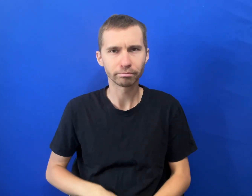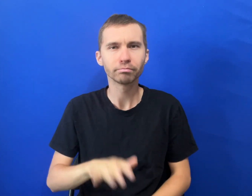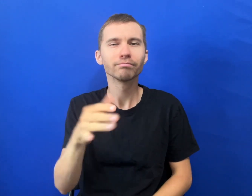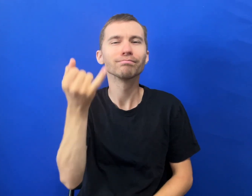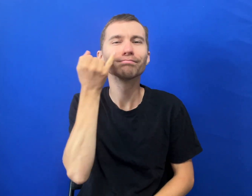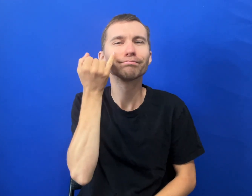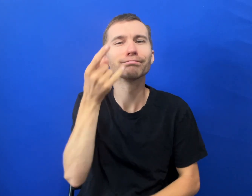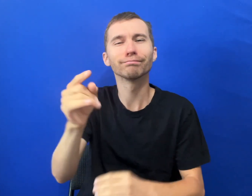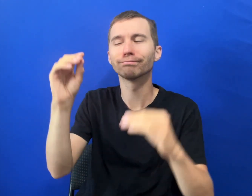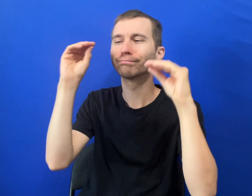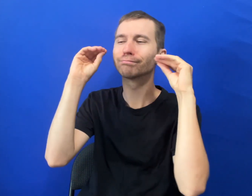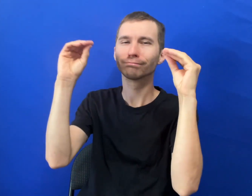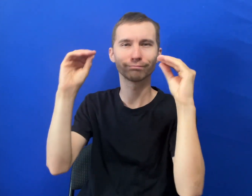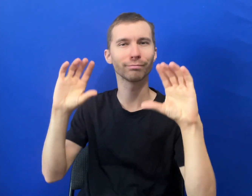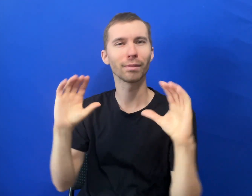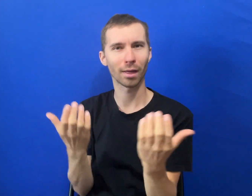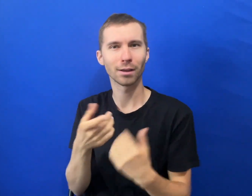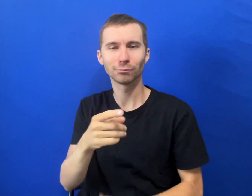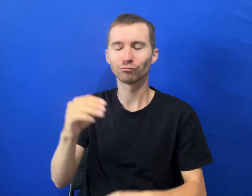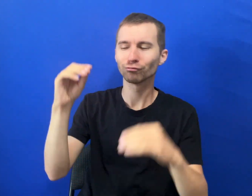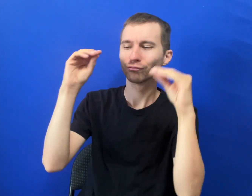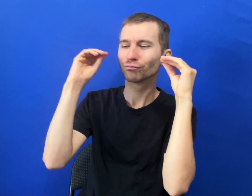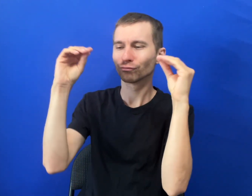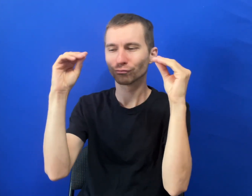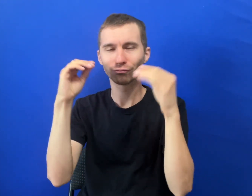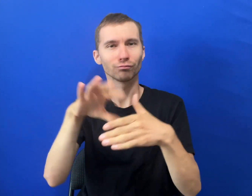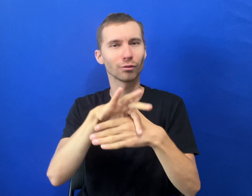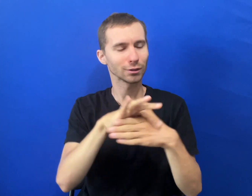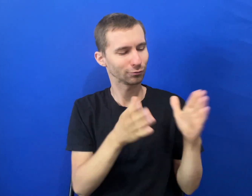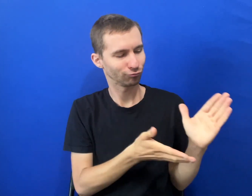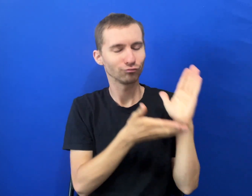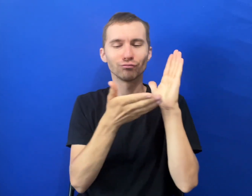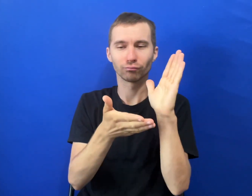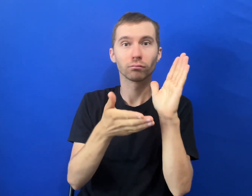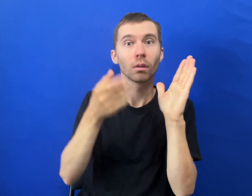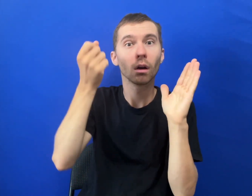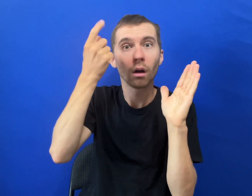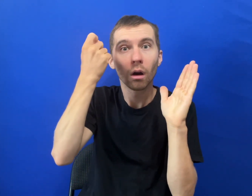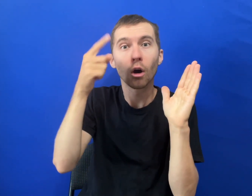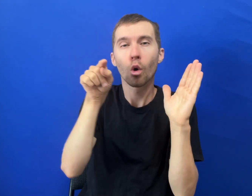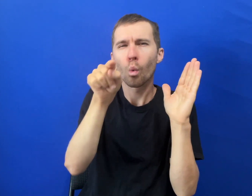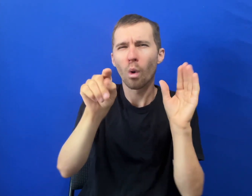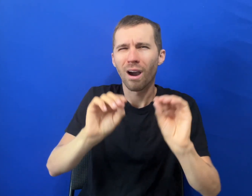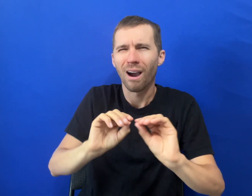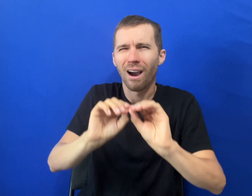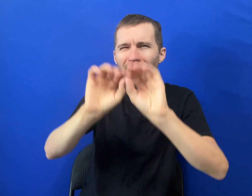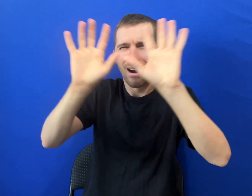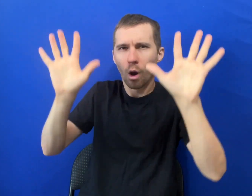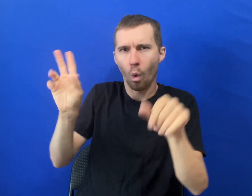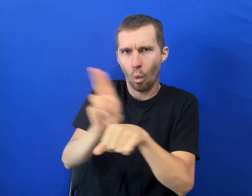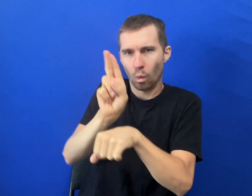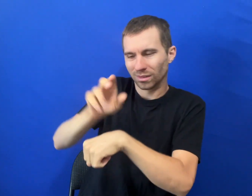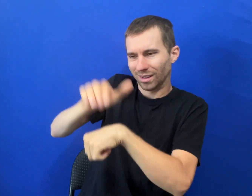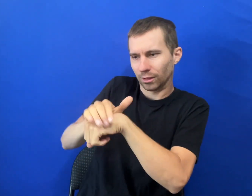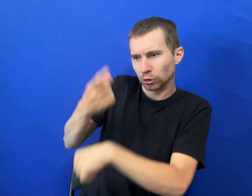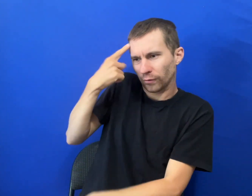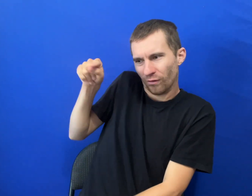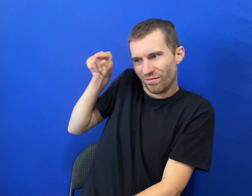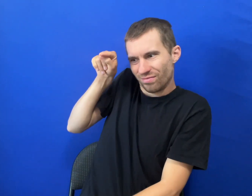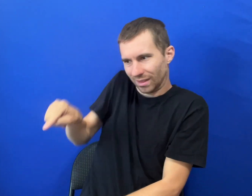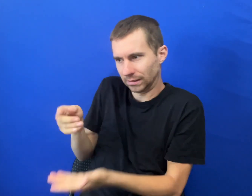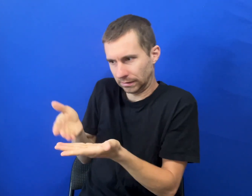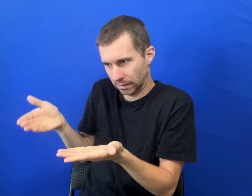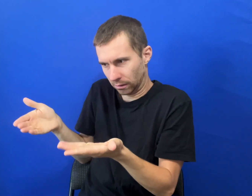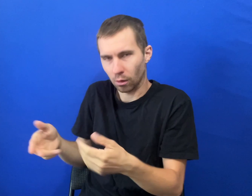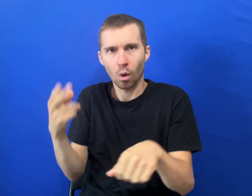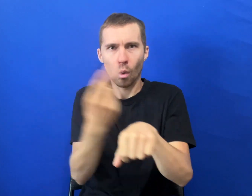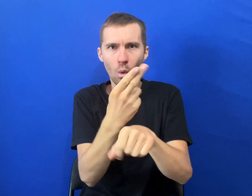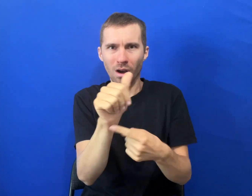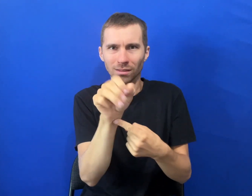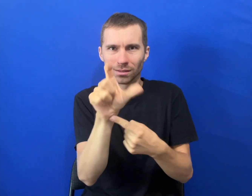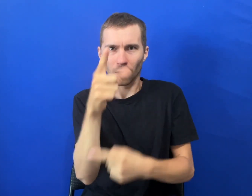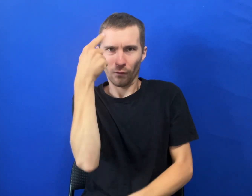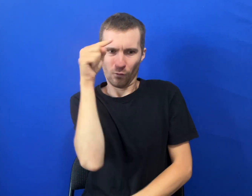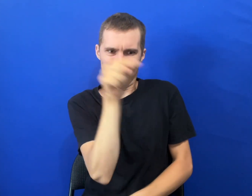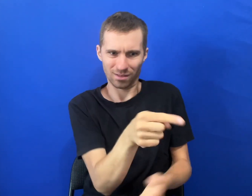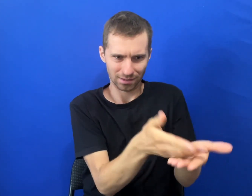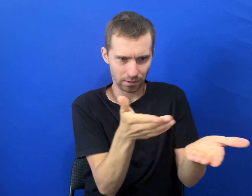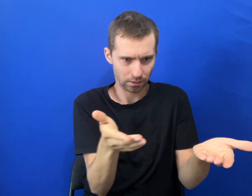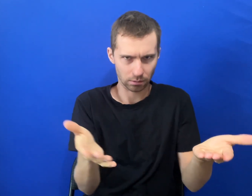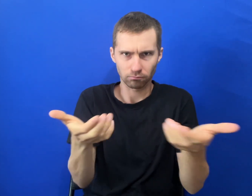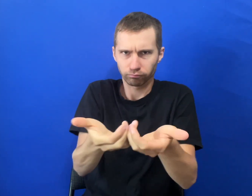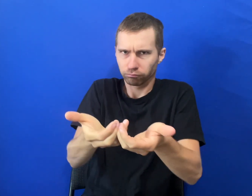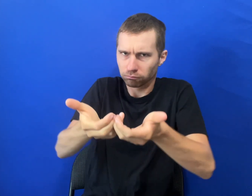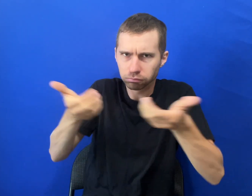Let's suppose that you teach a class and you present your content in a way that the English language is used for specific things and ASL is used for other specific things,